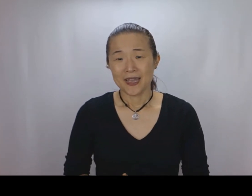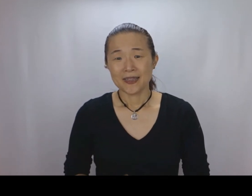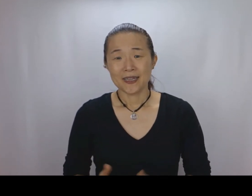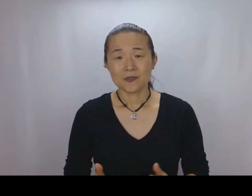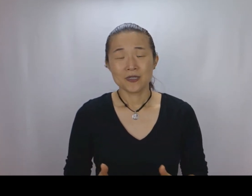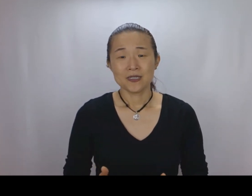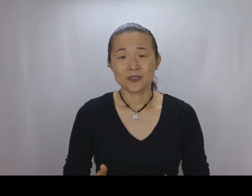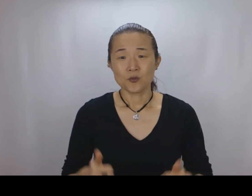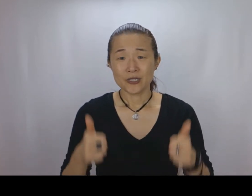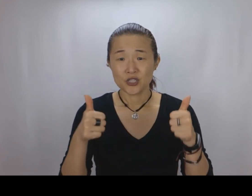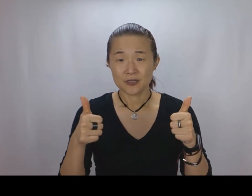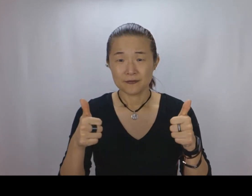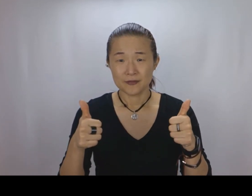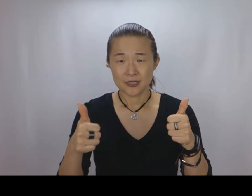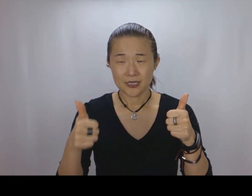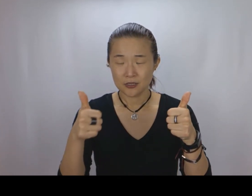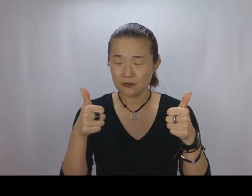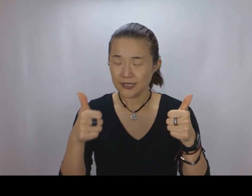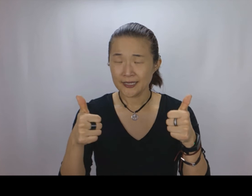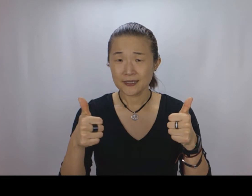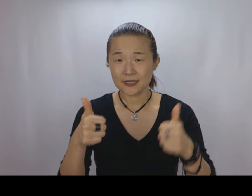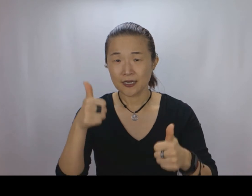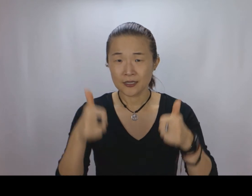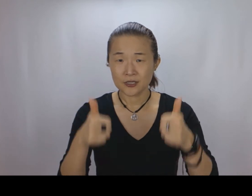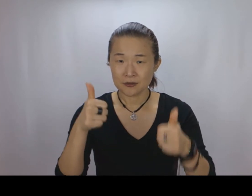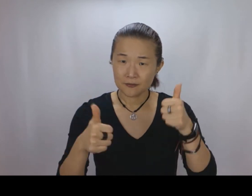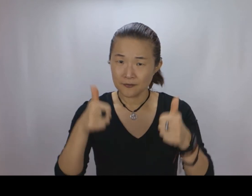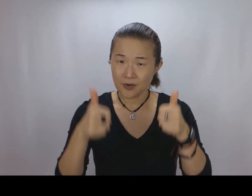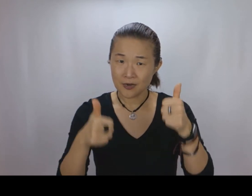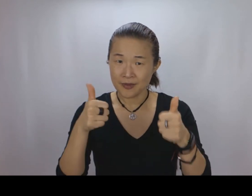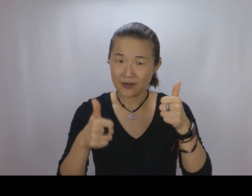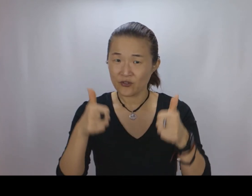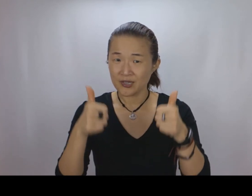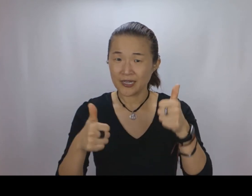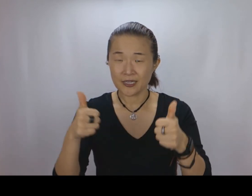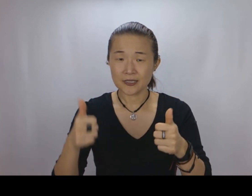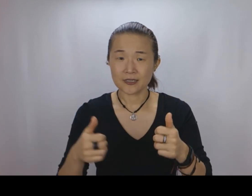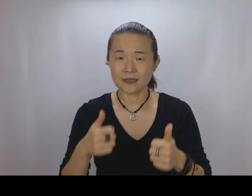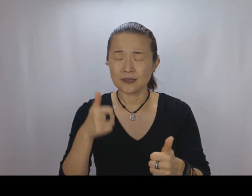Next one is which. Take two tens and just rock them back and forth like this.